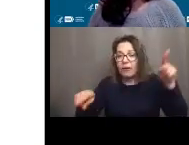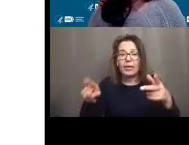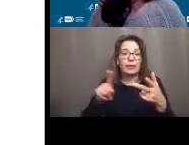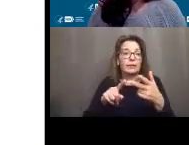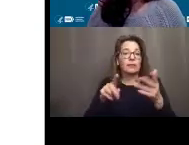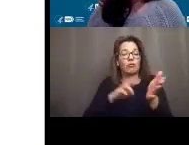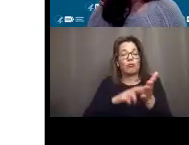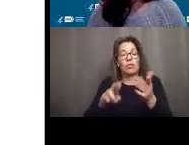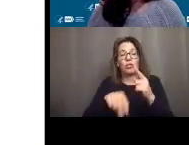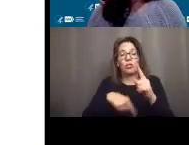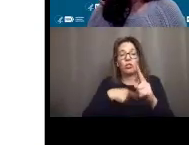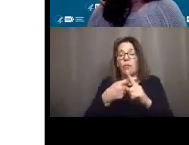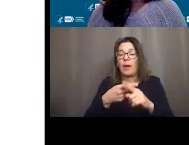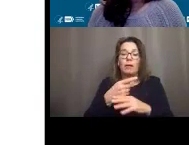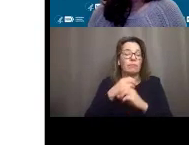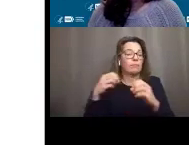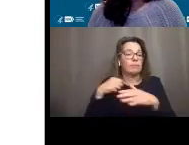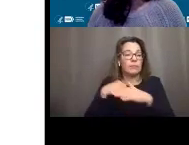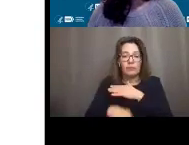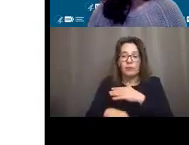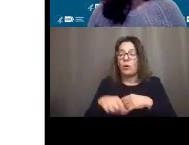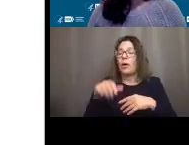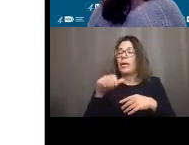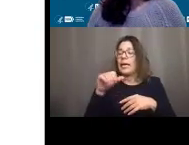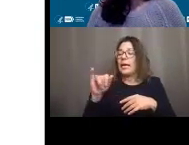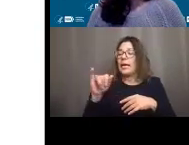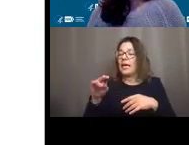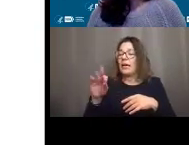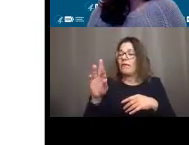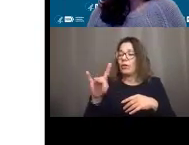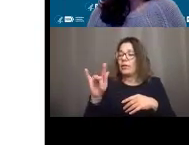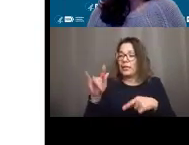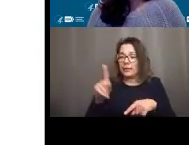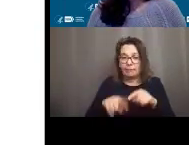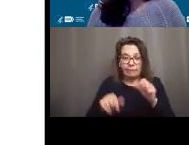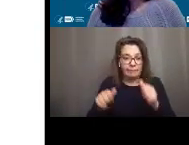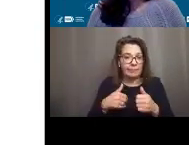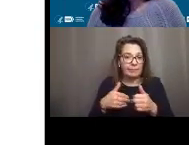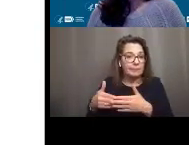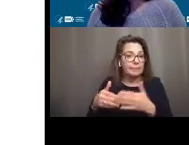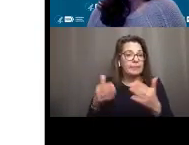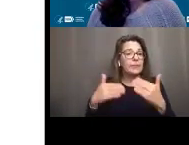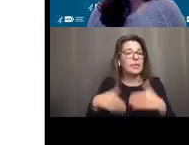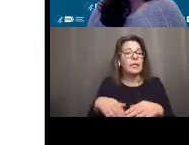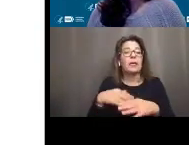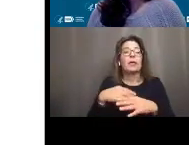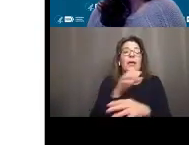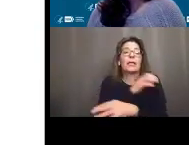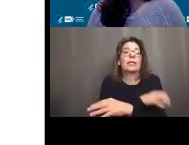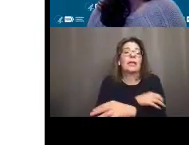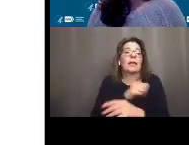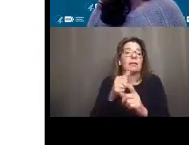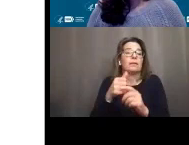by taking substantial calculated research risks with commensurate payoffs. I didn't talk about the budgets,